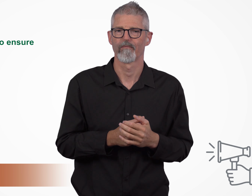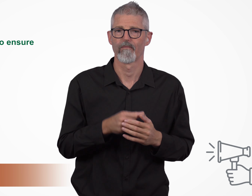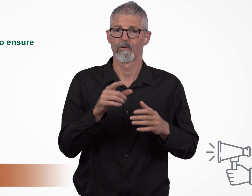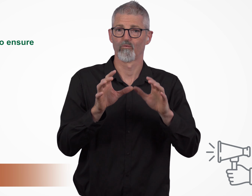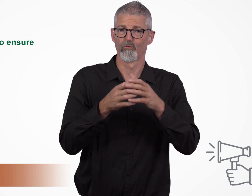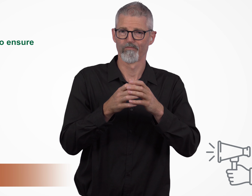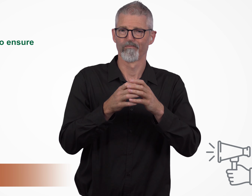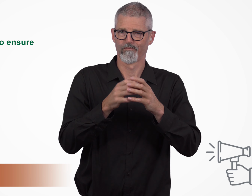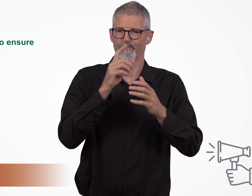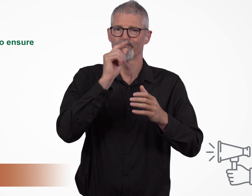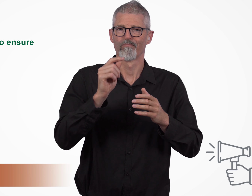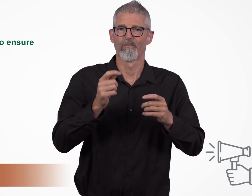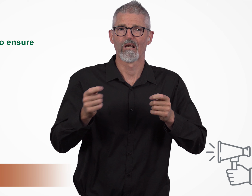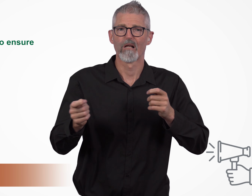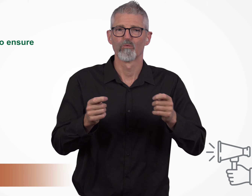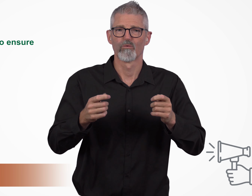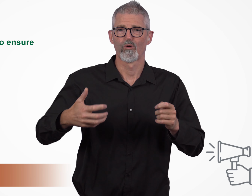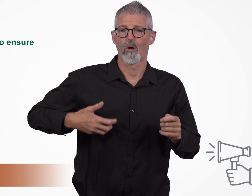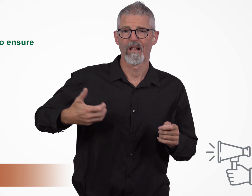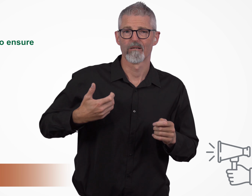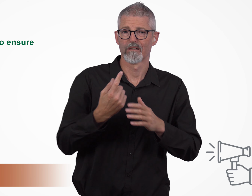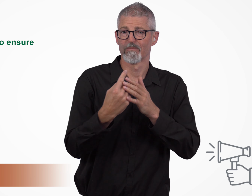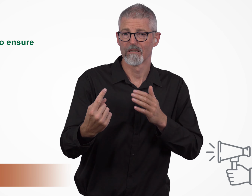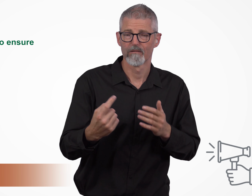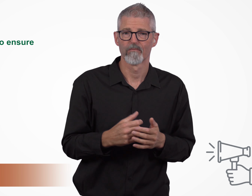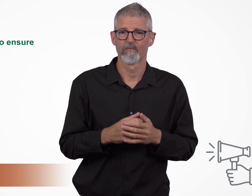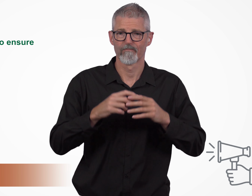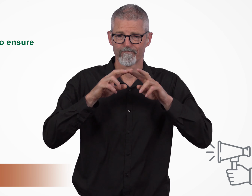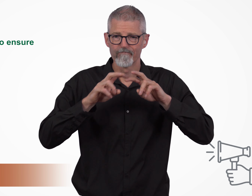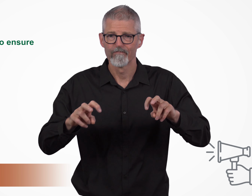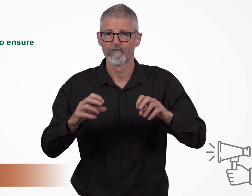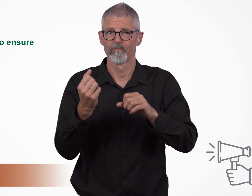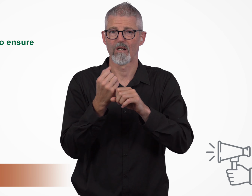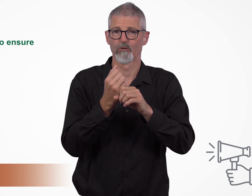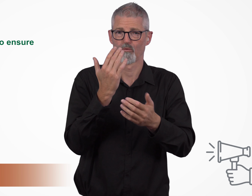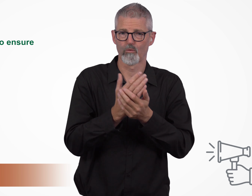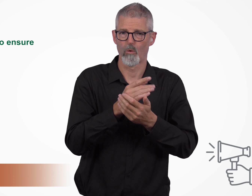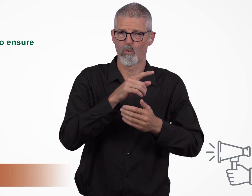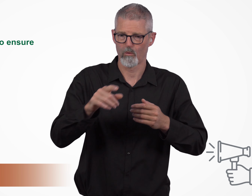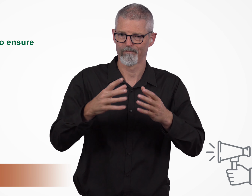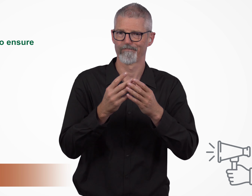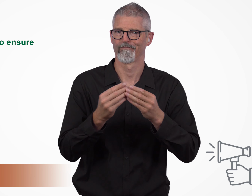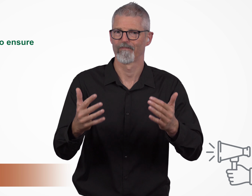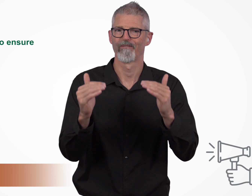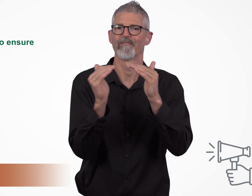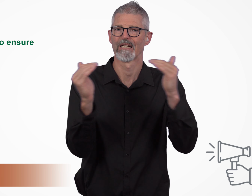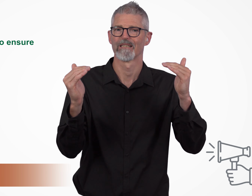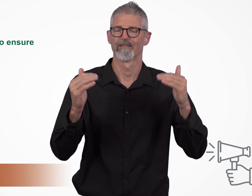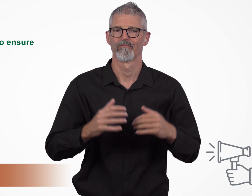and complaints can be independently investigated, monitored, and resolved